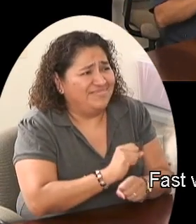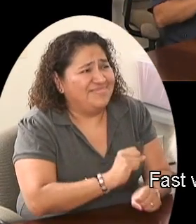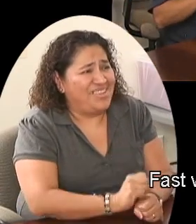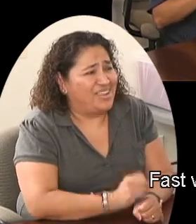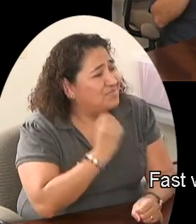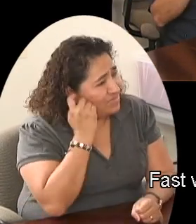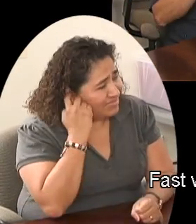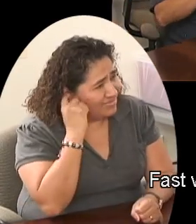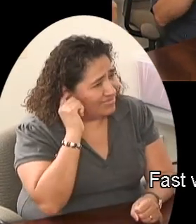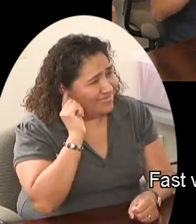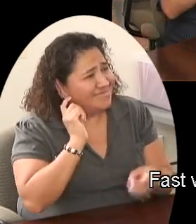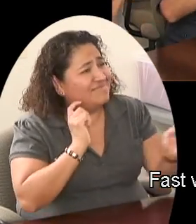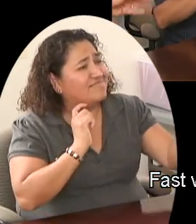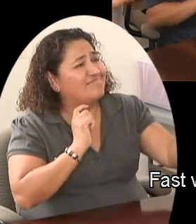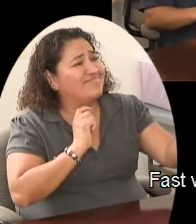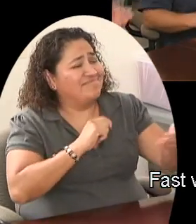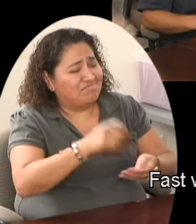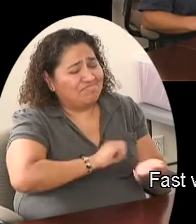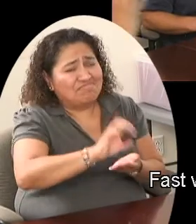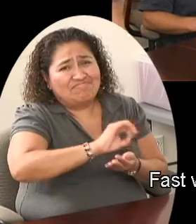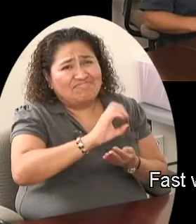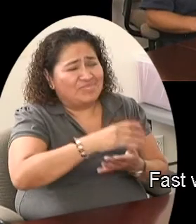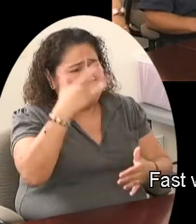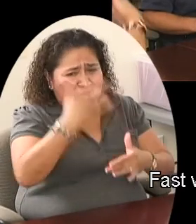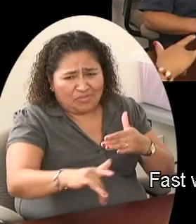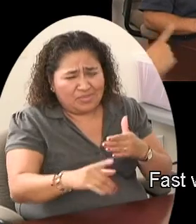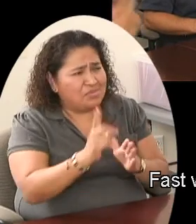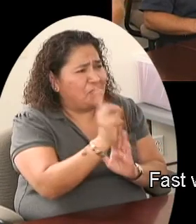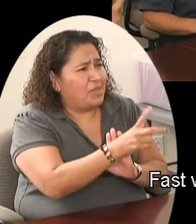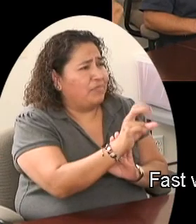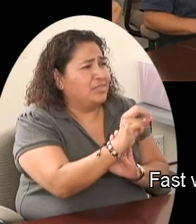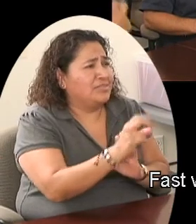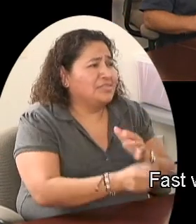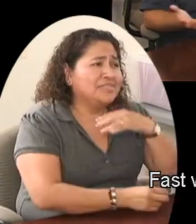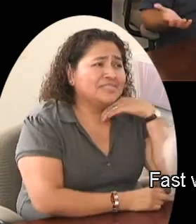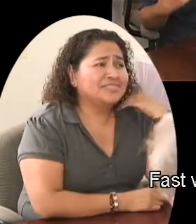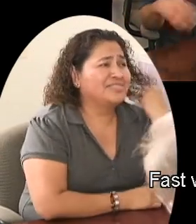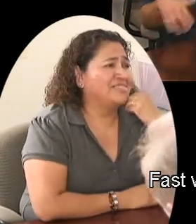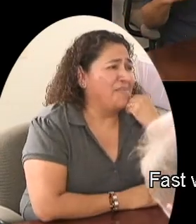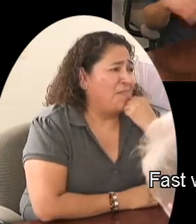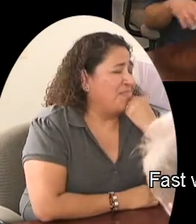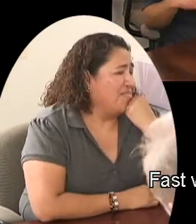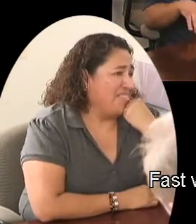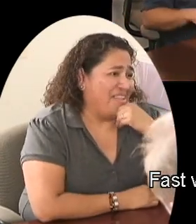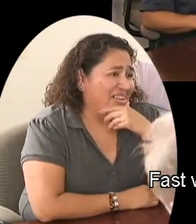Fast worker, okay.